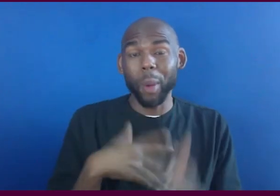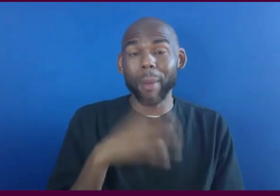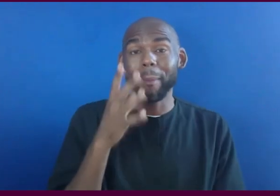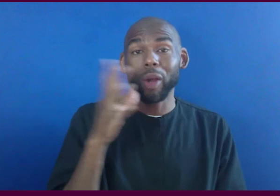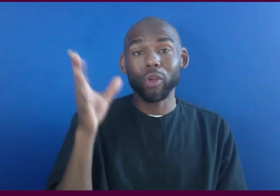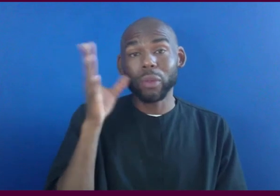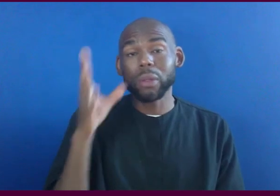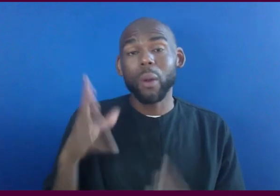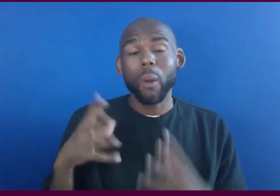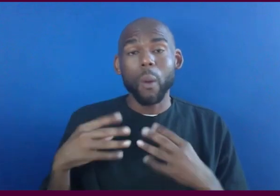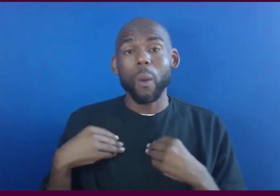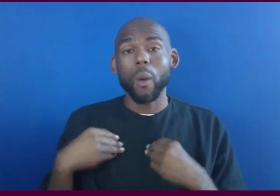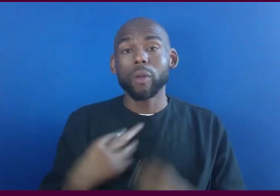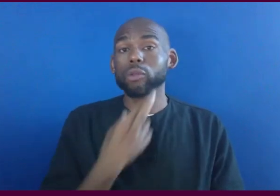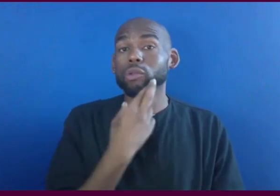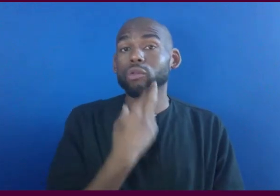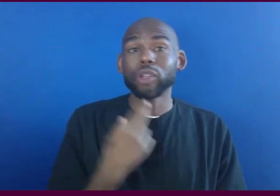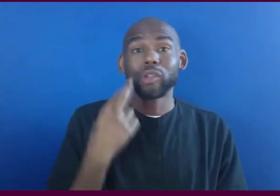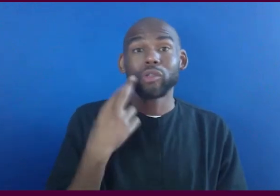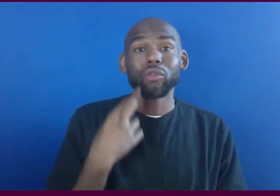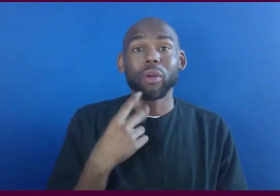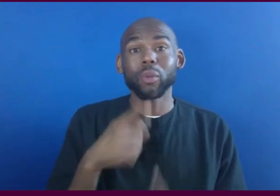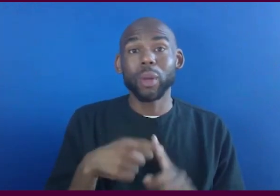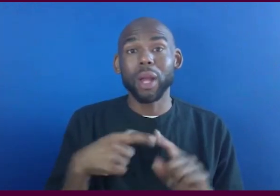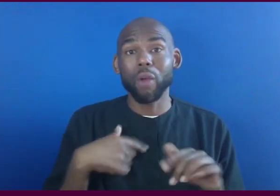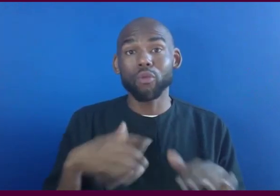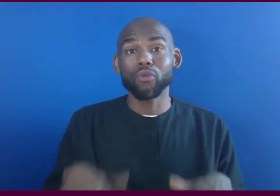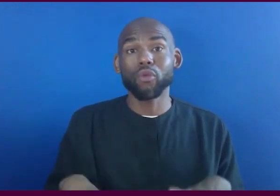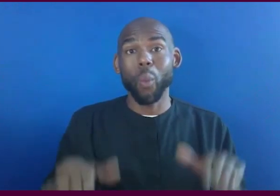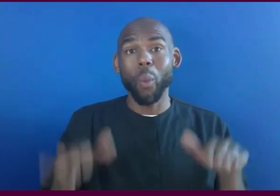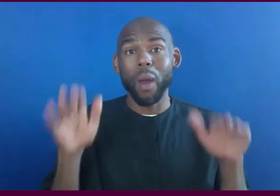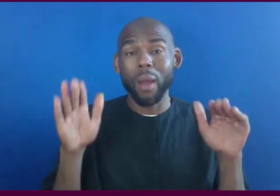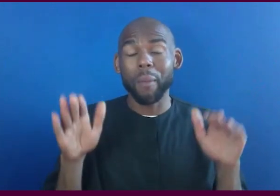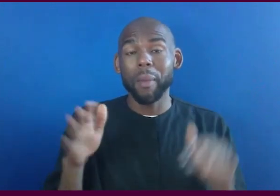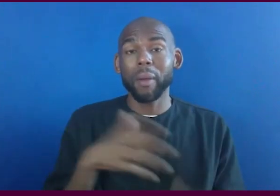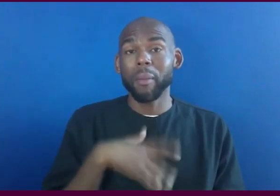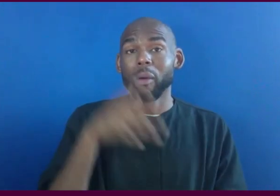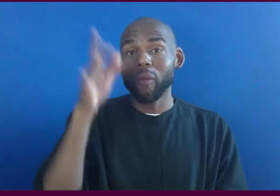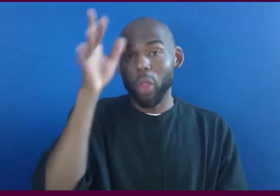My parents owned restaurants when I was growing up.